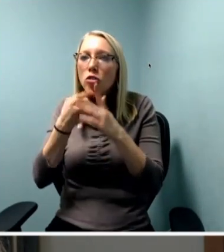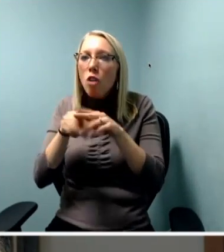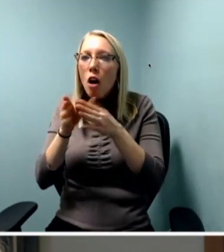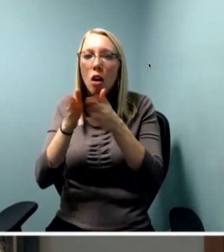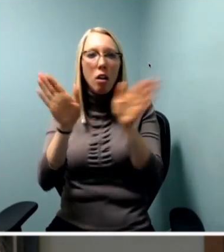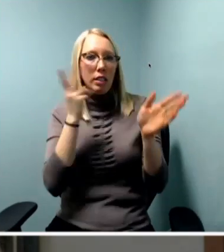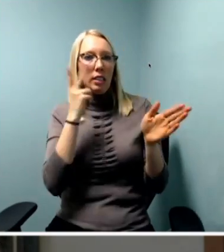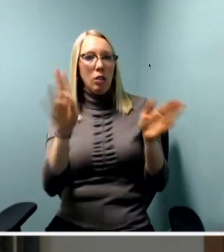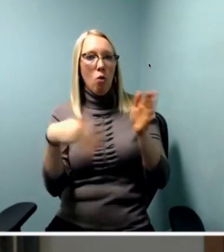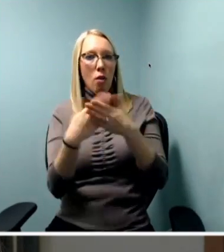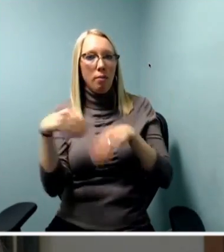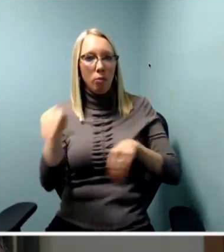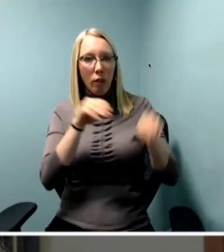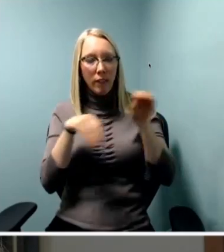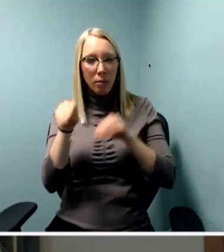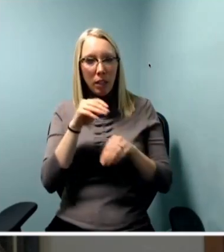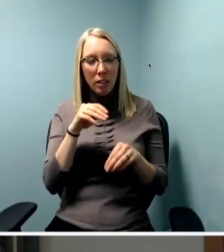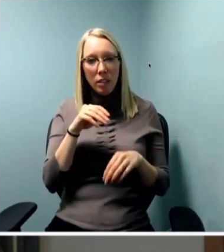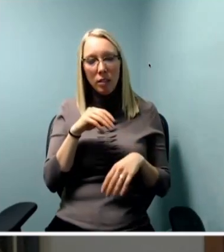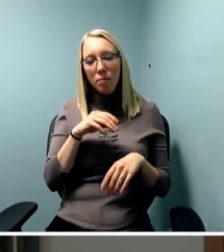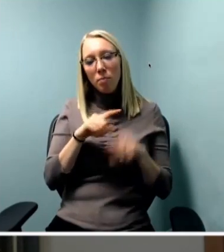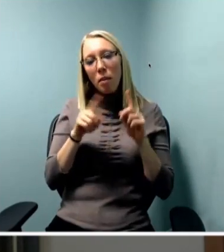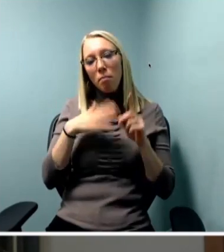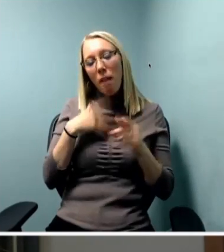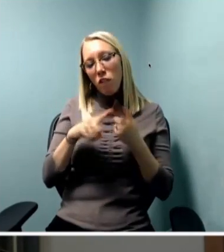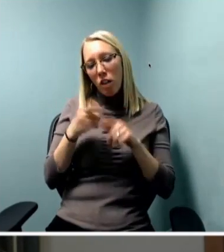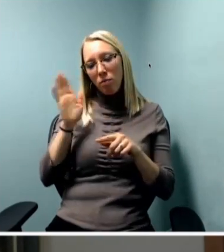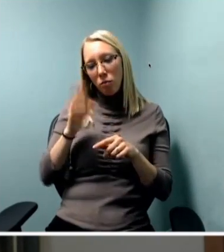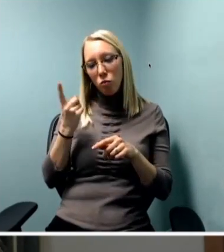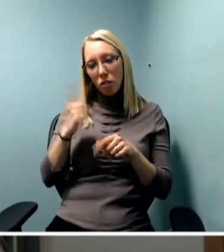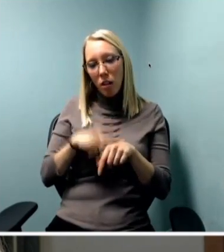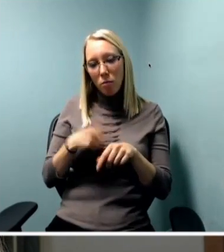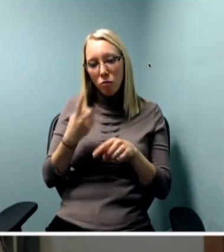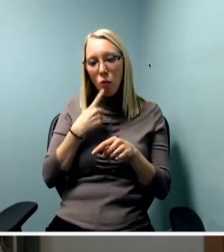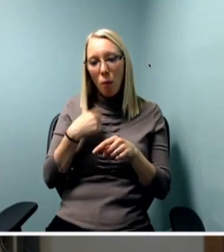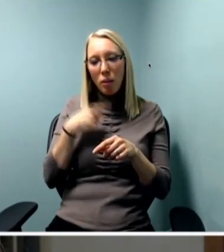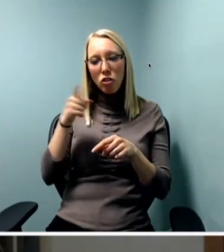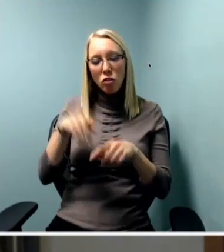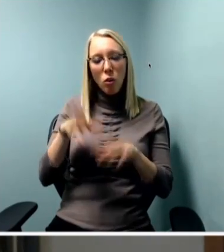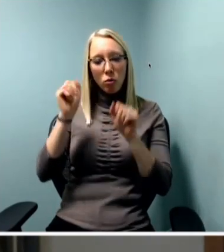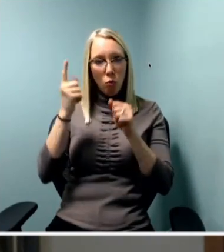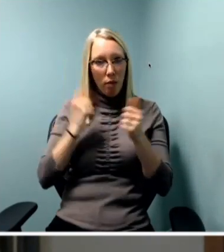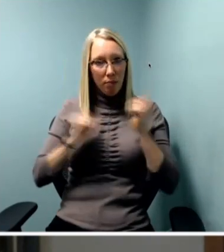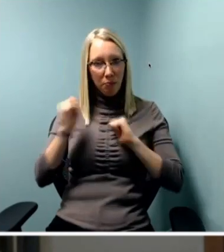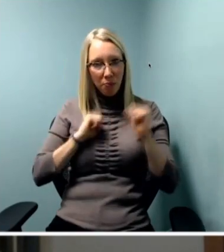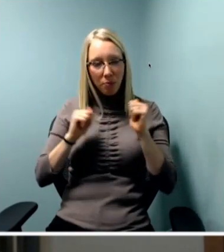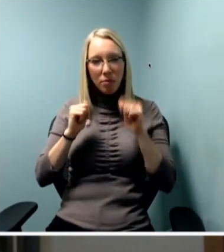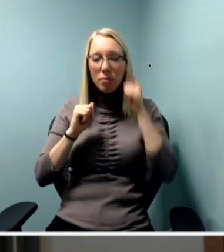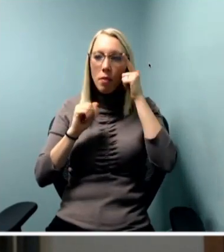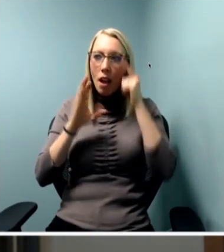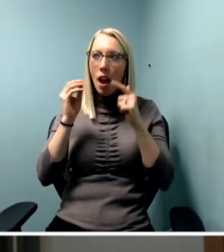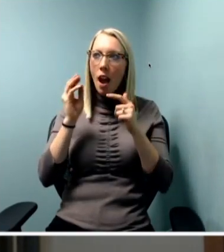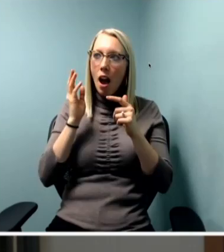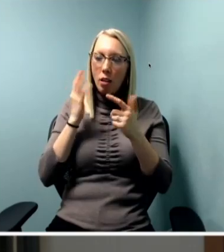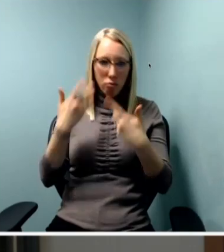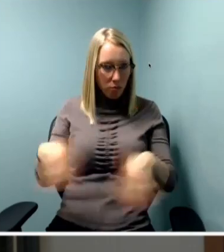But my friend, [Sonia Delway], told me once that she did this piece and afterwards somebody came up to her and said--